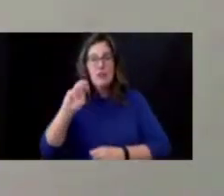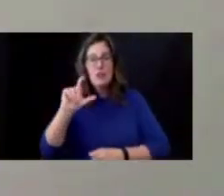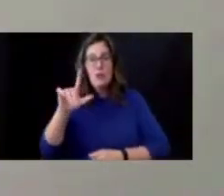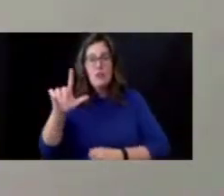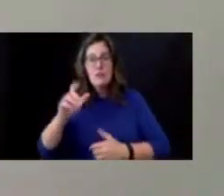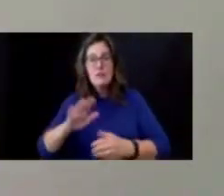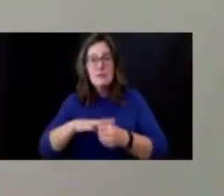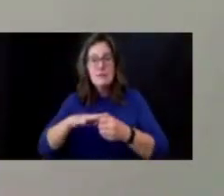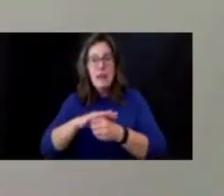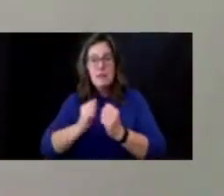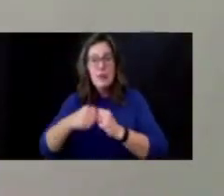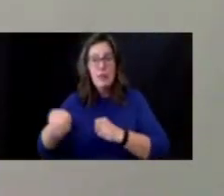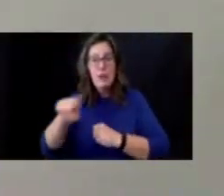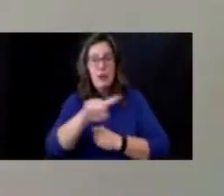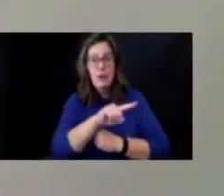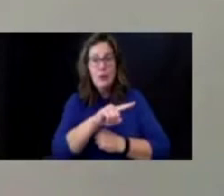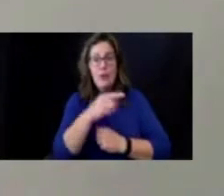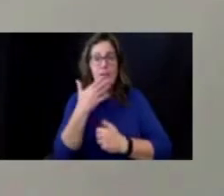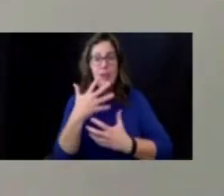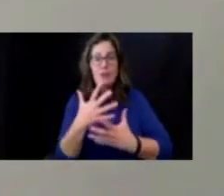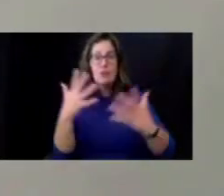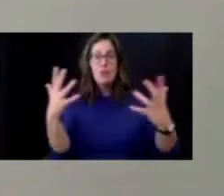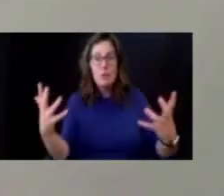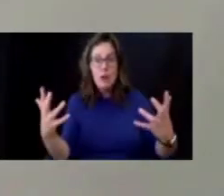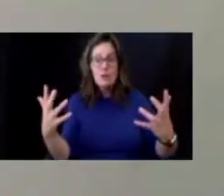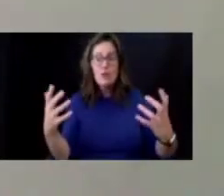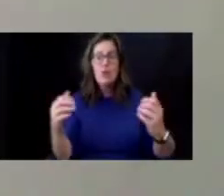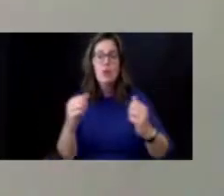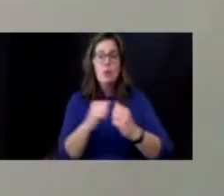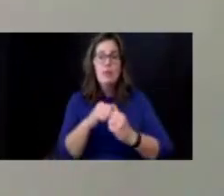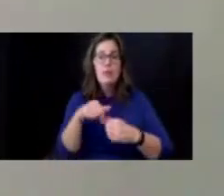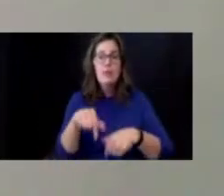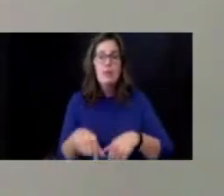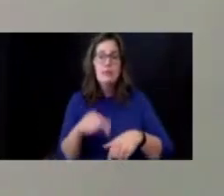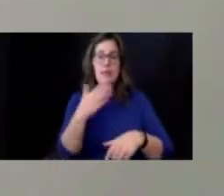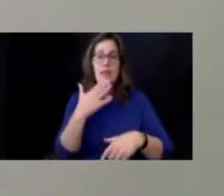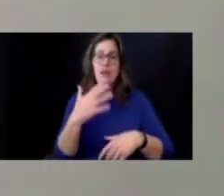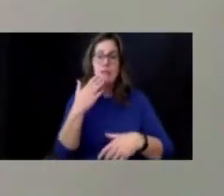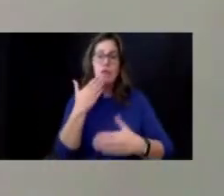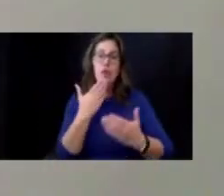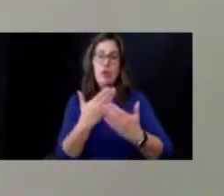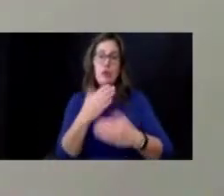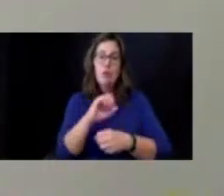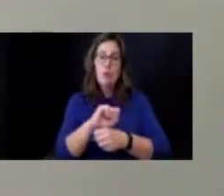much for the invitation and thank you for your good work i'm so inspired by youth celebrate